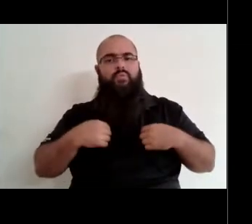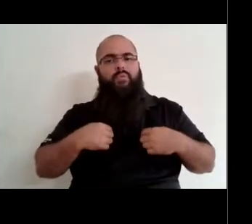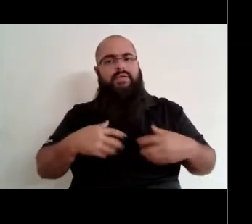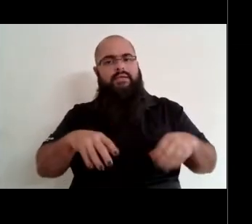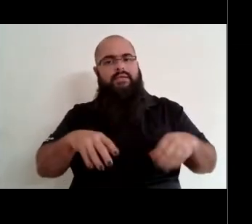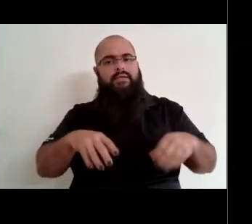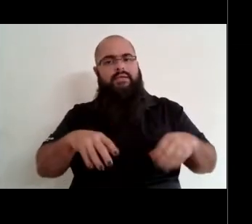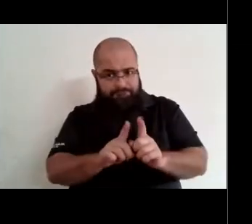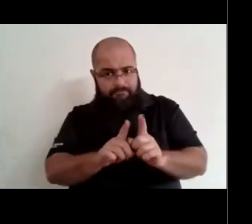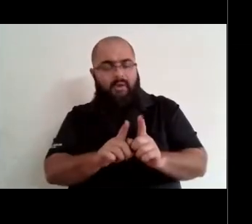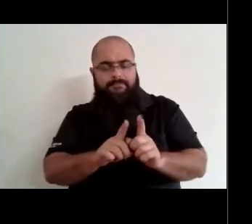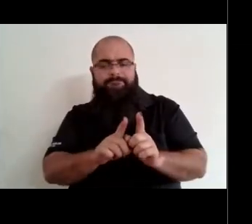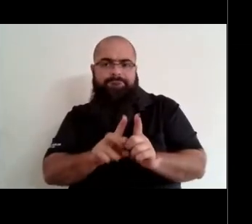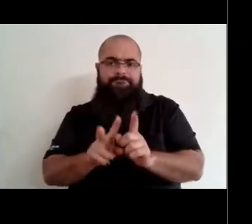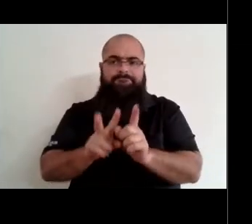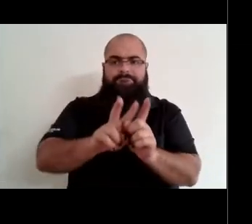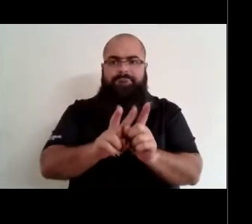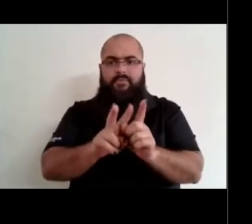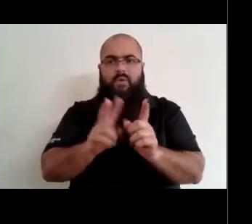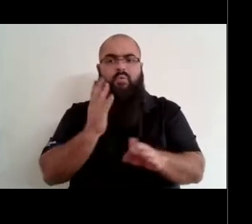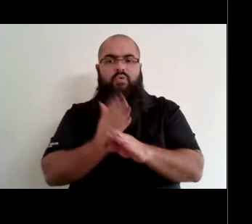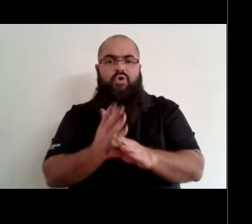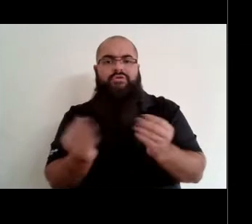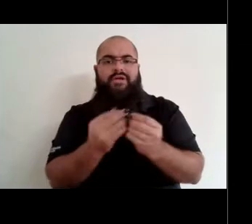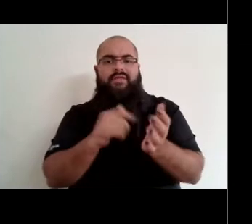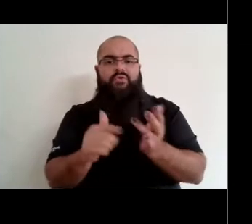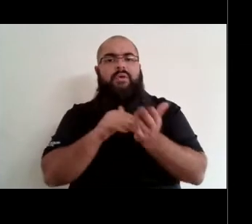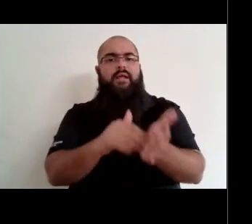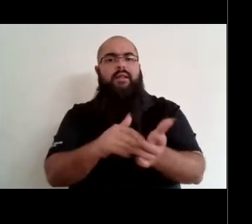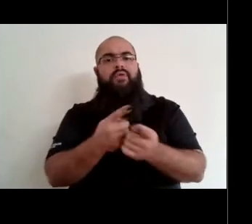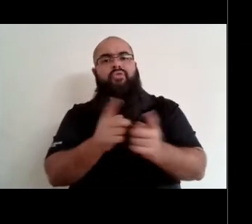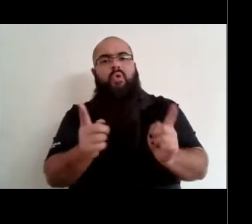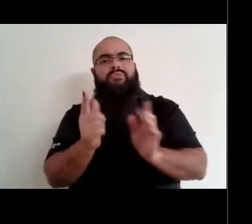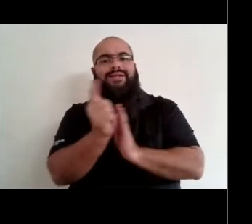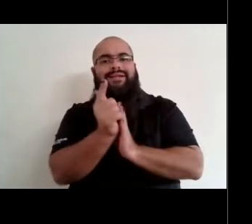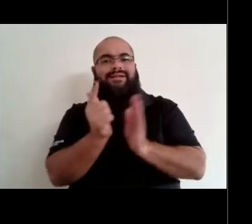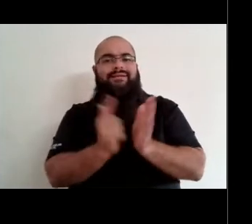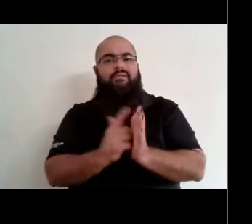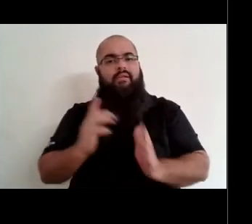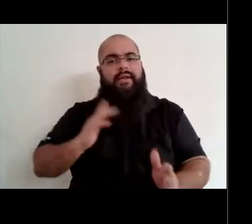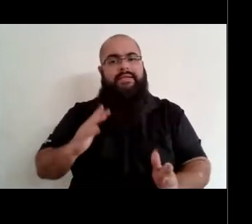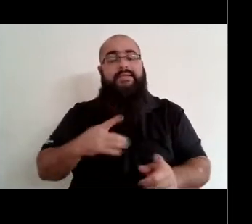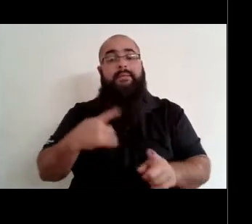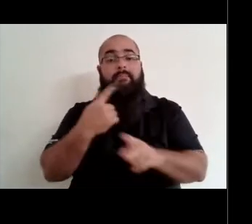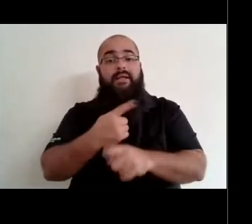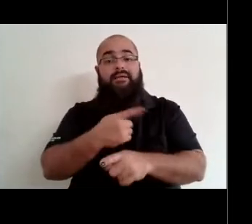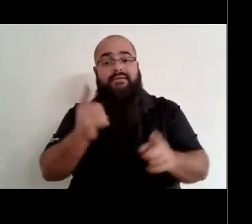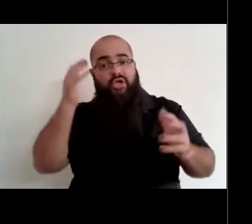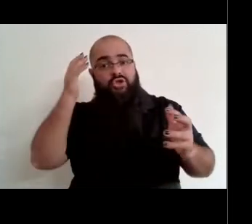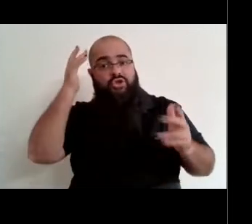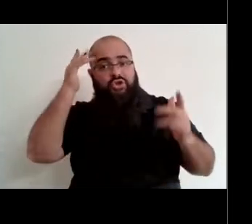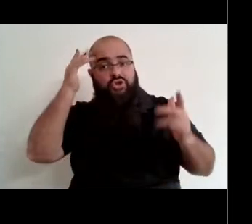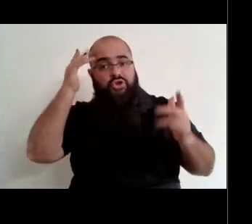All the lawyers out there you know what you're meant to be doing, but for those who are not lawyers.